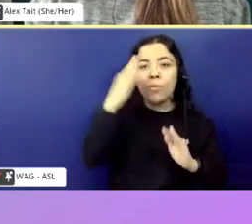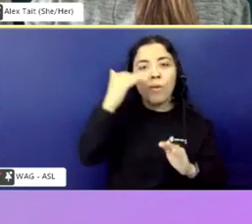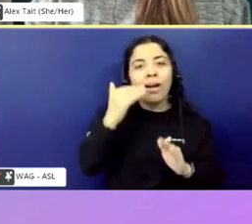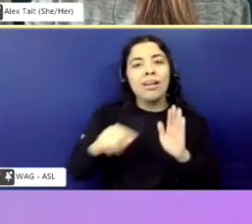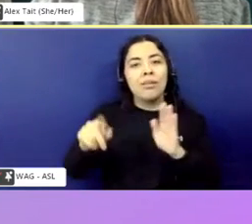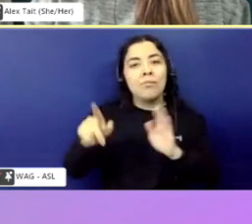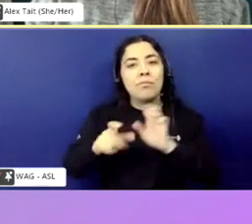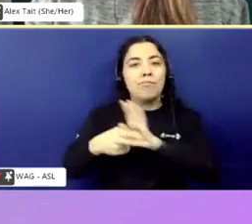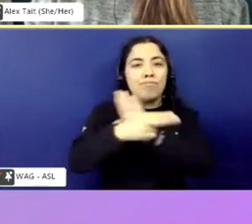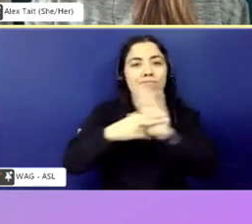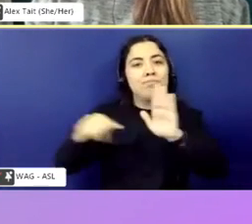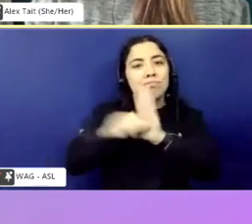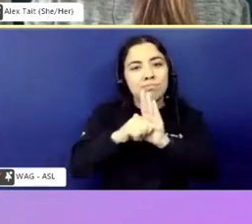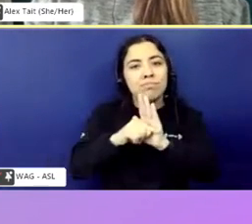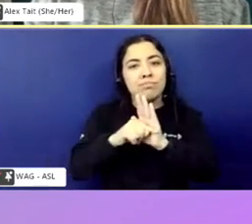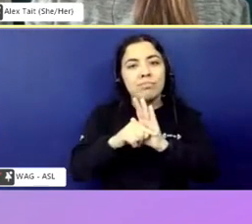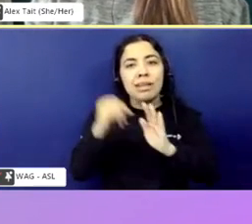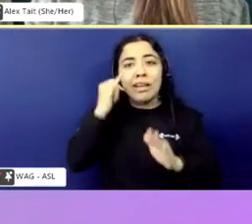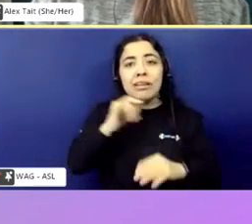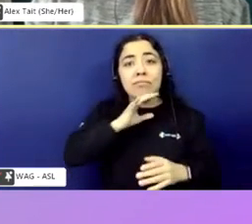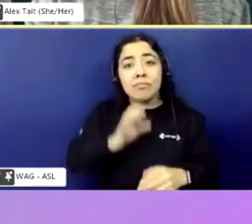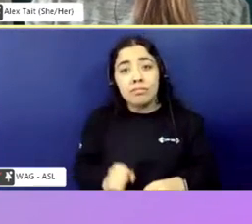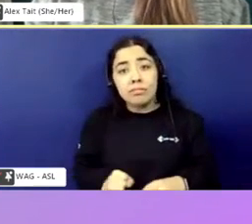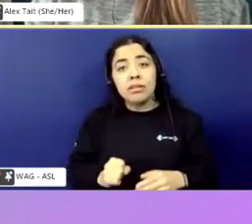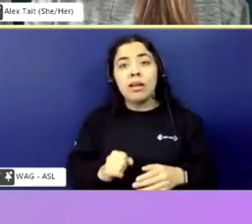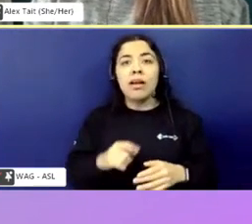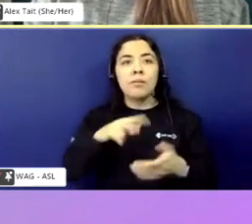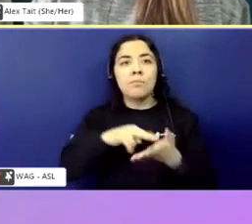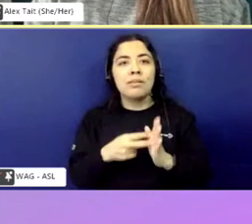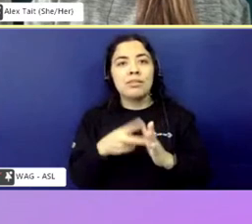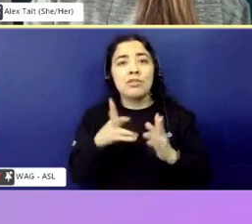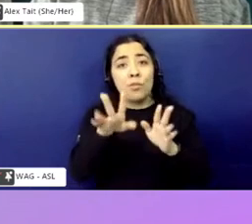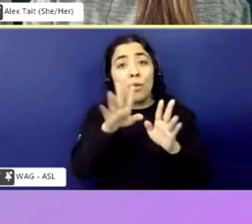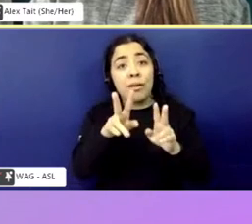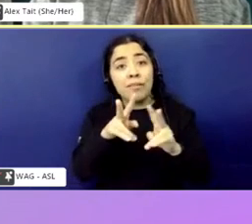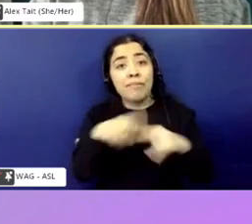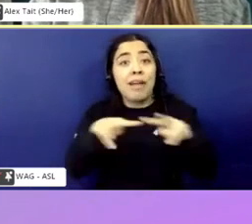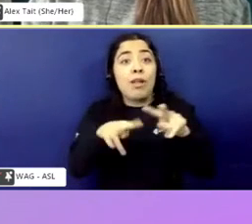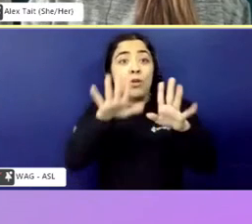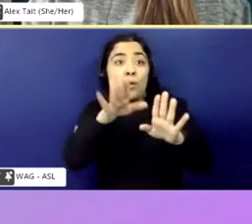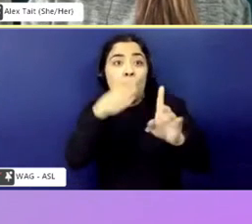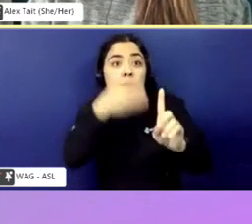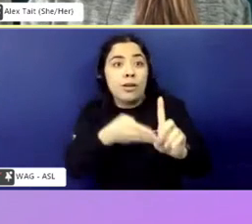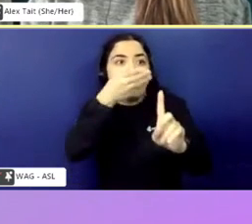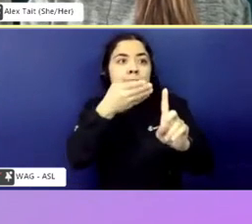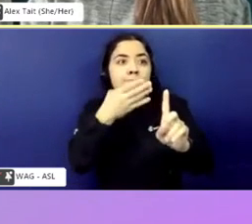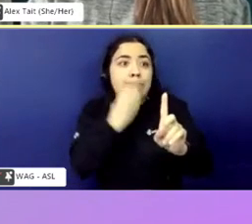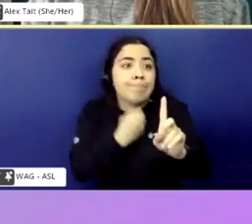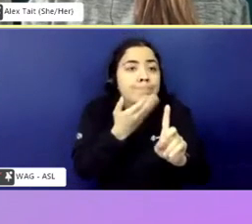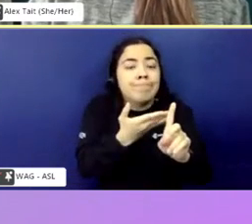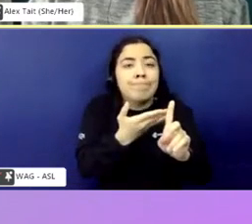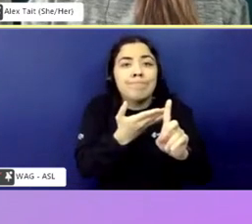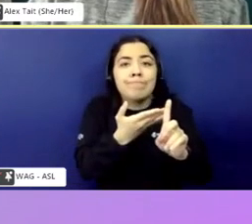And this is really connected to negative stereotypes and biases about aging society in a of value that seniors